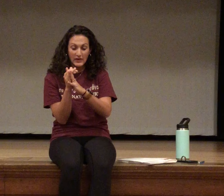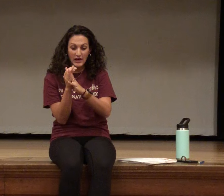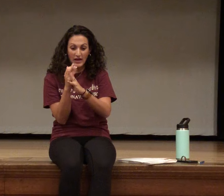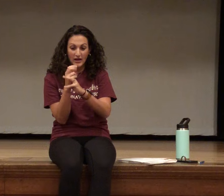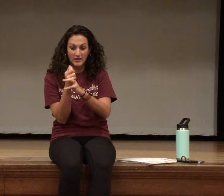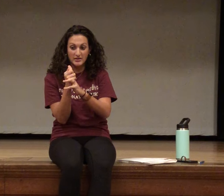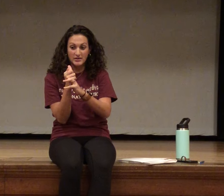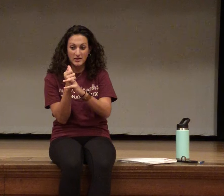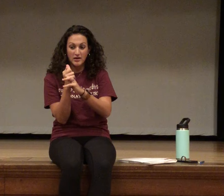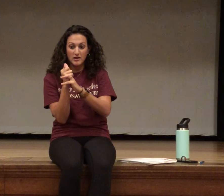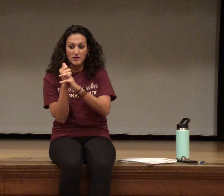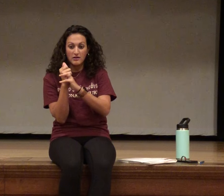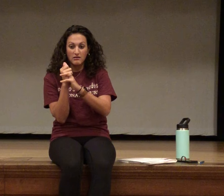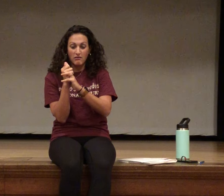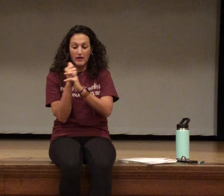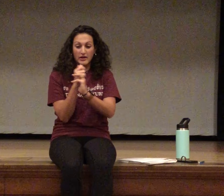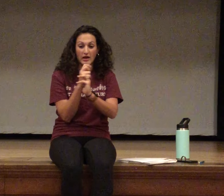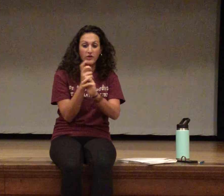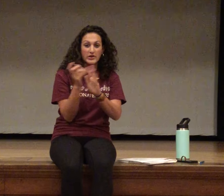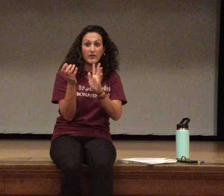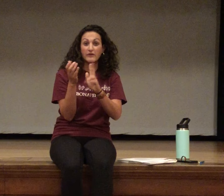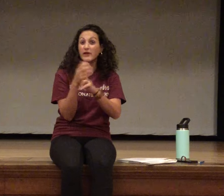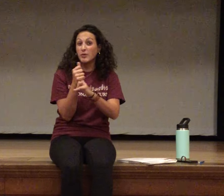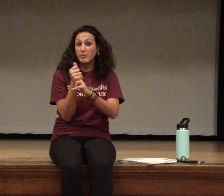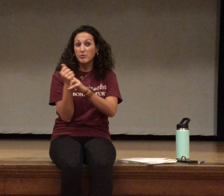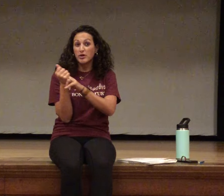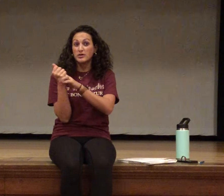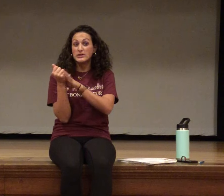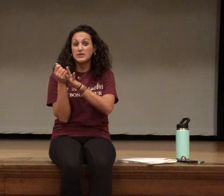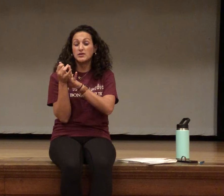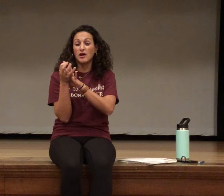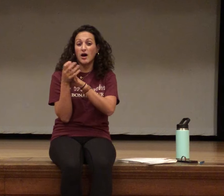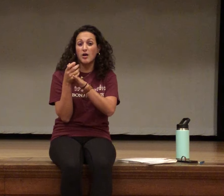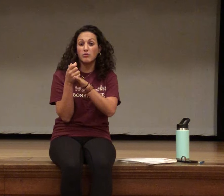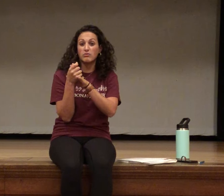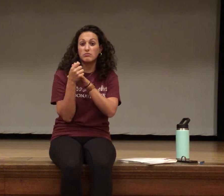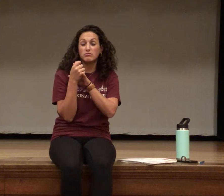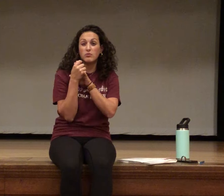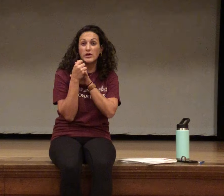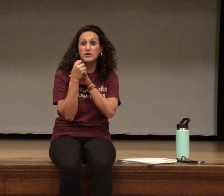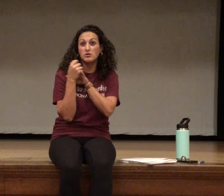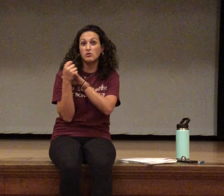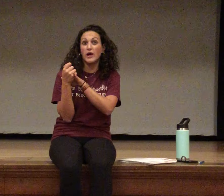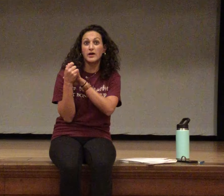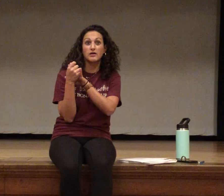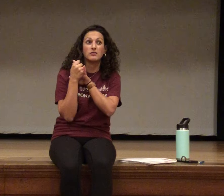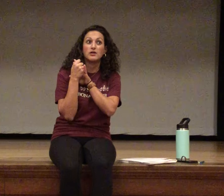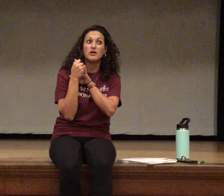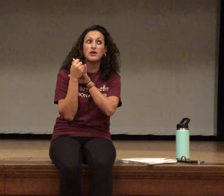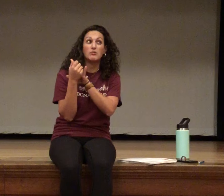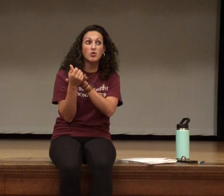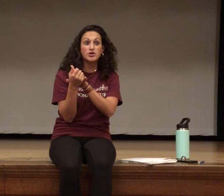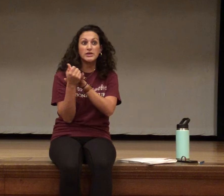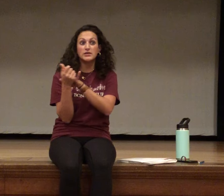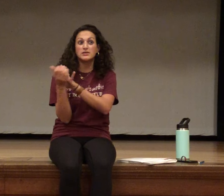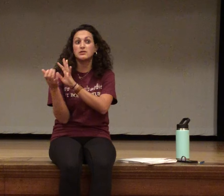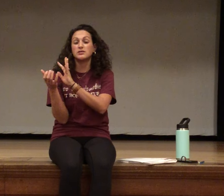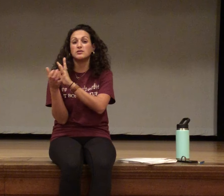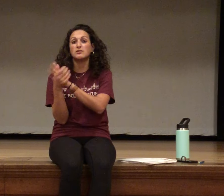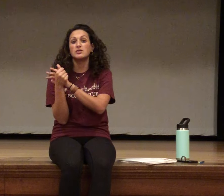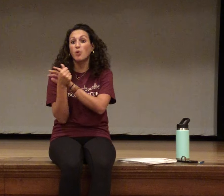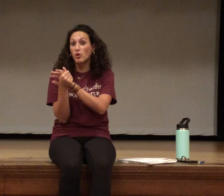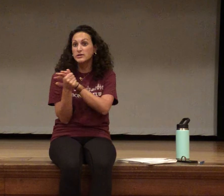and I think I have written down like family members um we could do like emotions sports